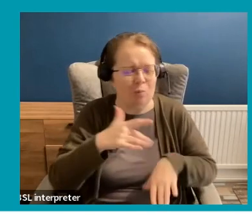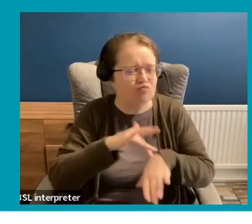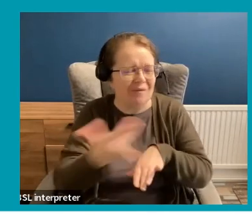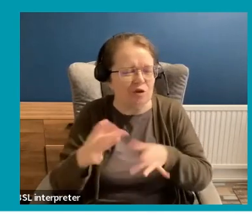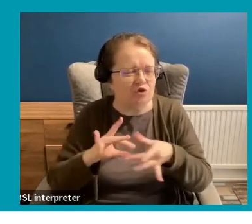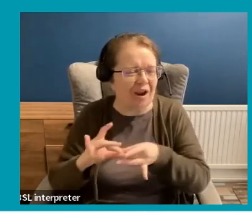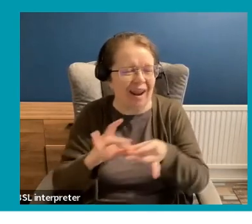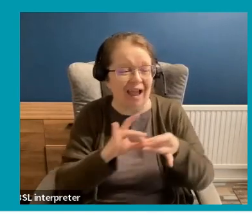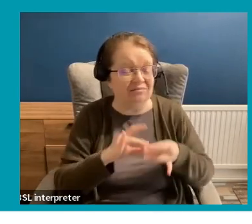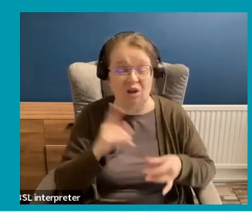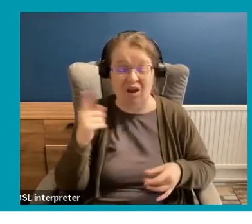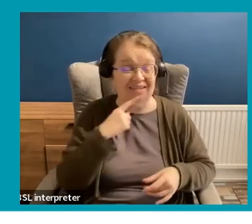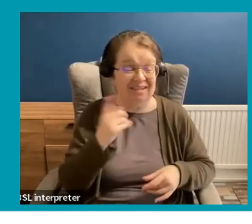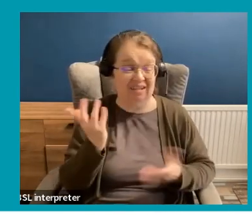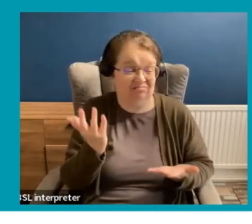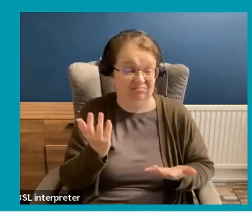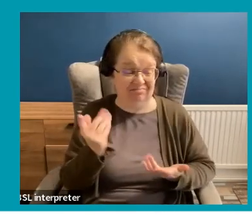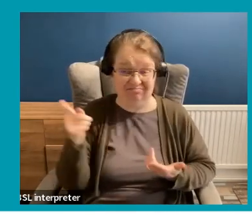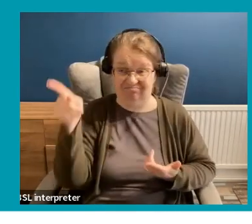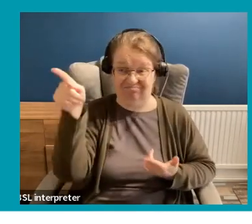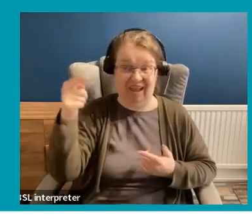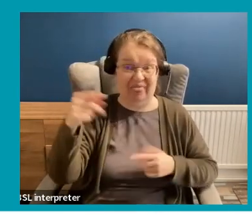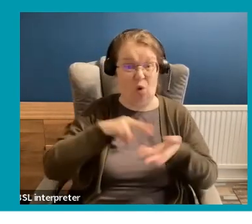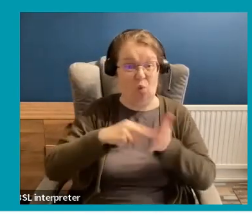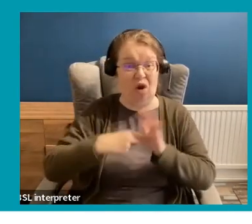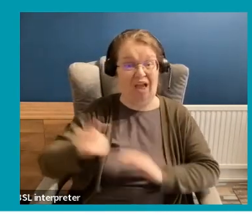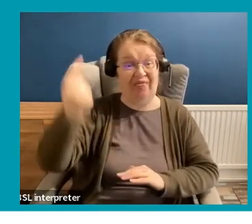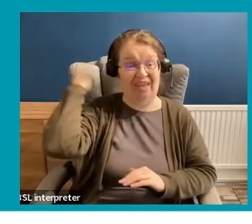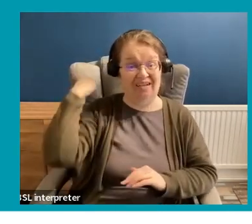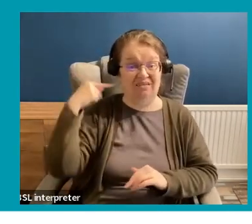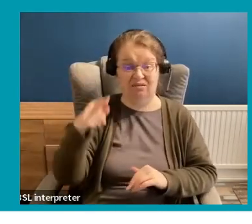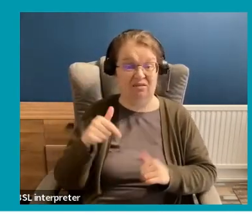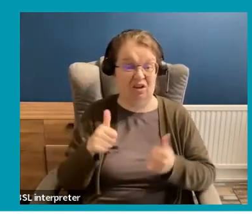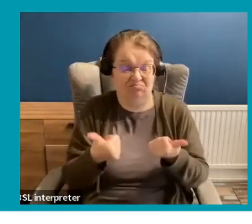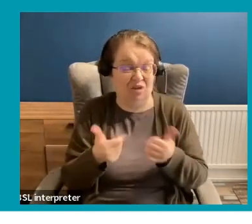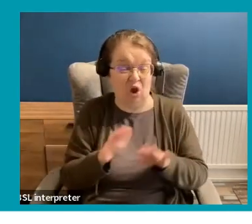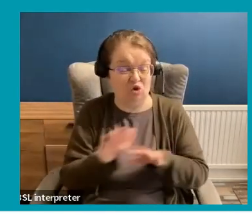It's because the organization at the time wasn't very good at flexible working.